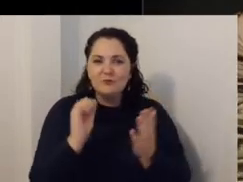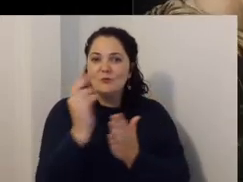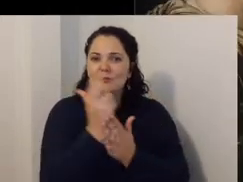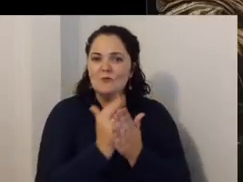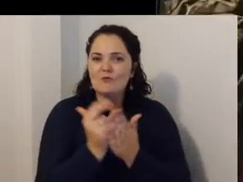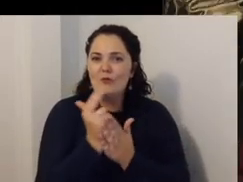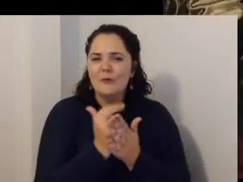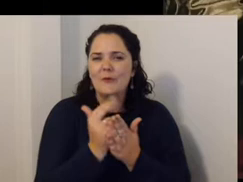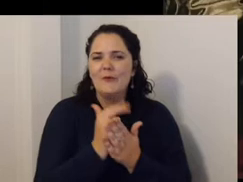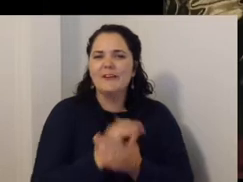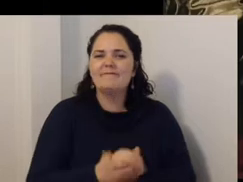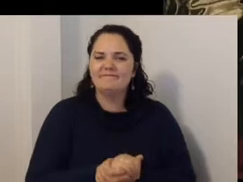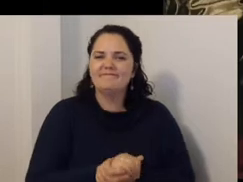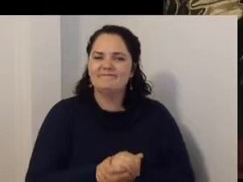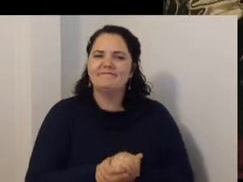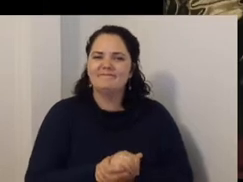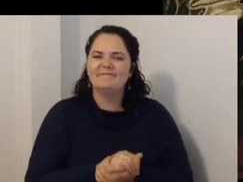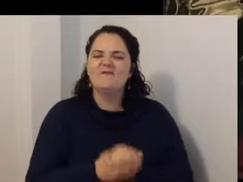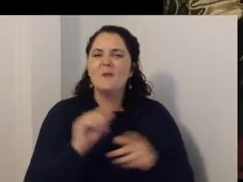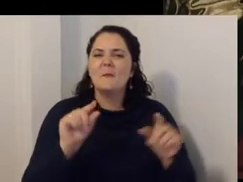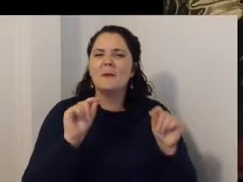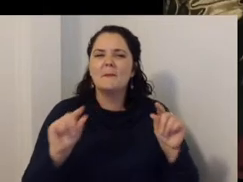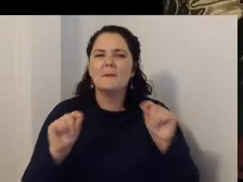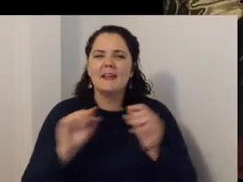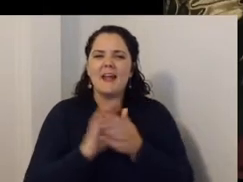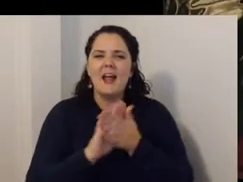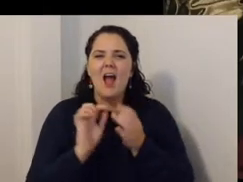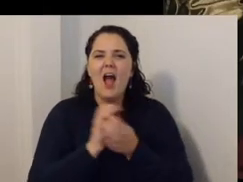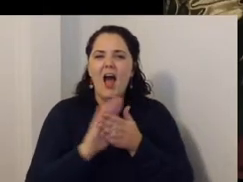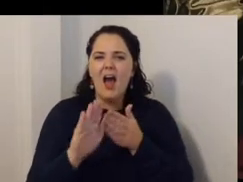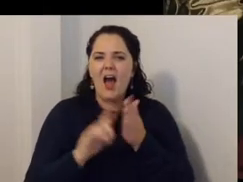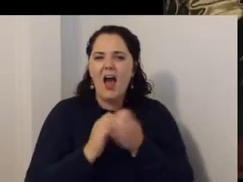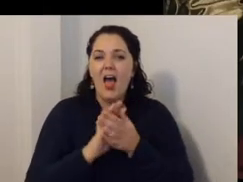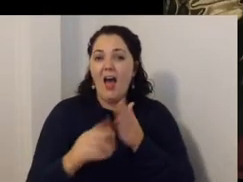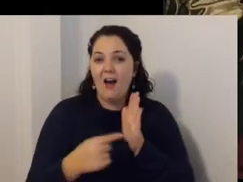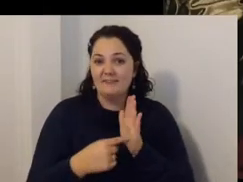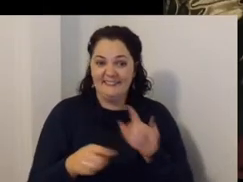those strong highlights from it to get that sense of Baroque drama in your drawings alright so